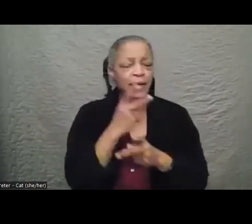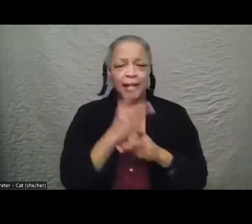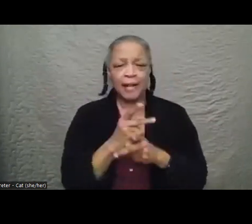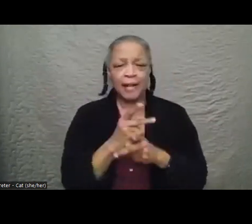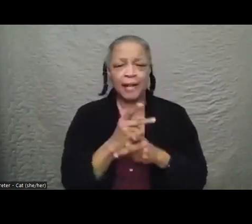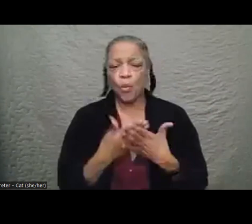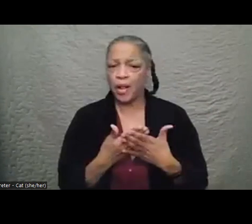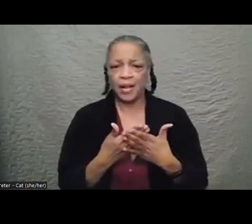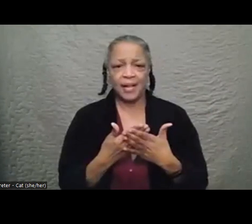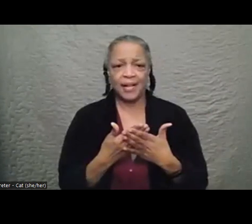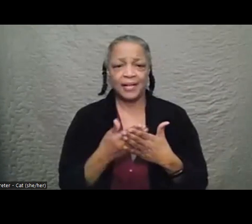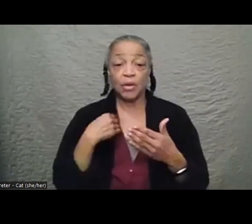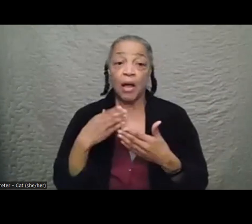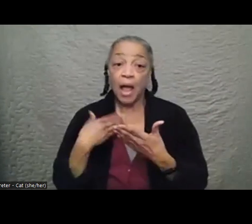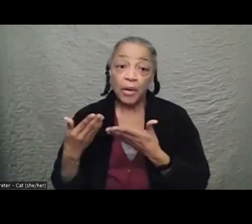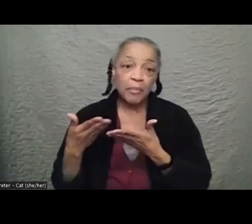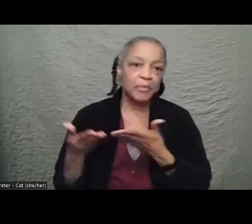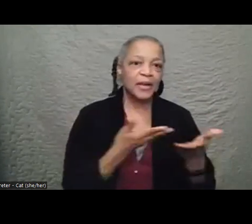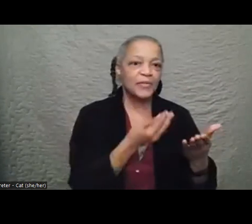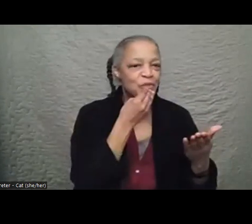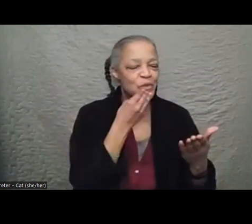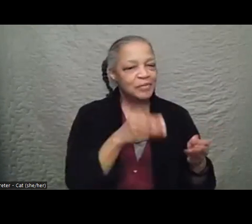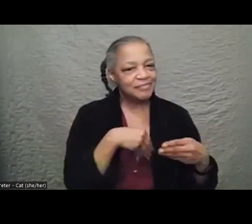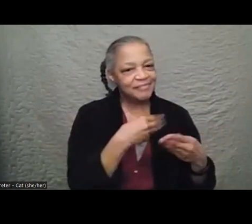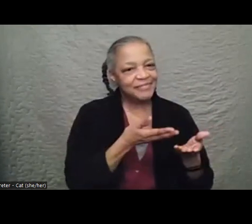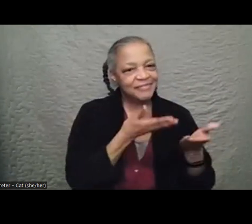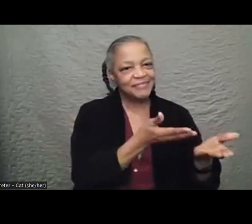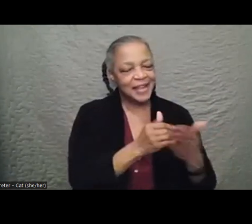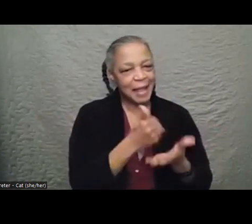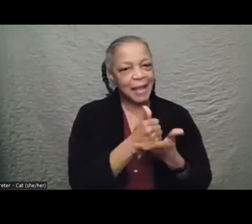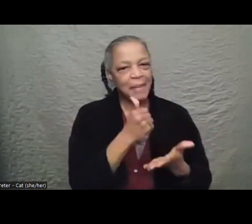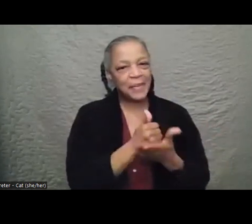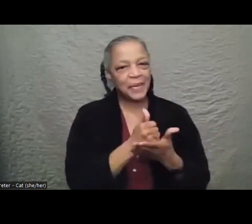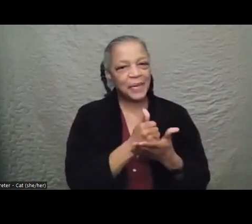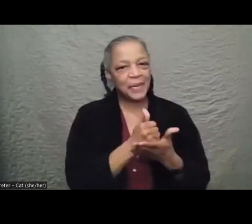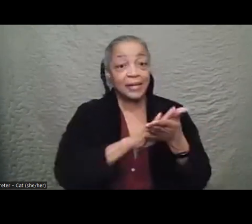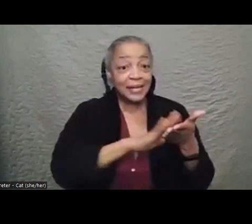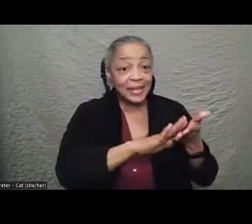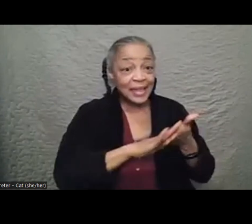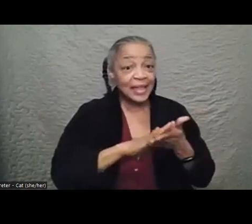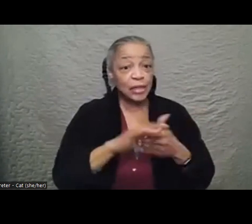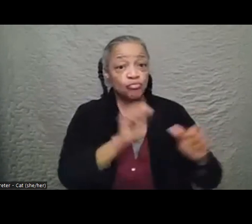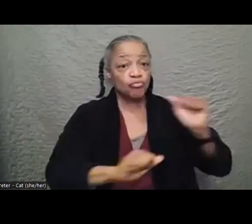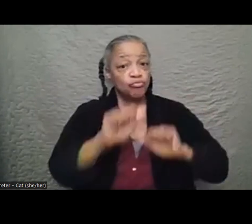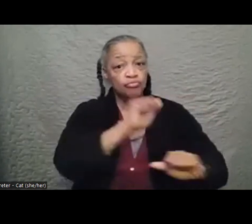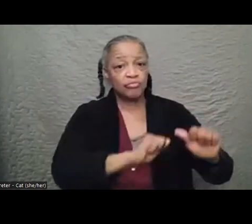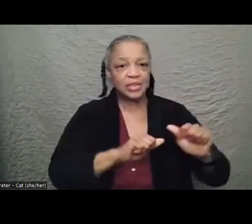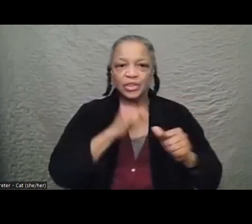I will take her food and help her get cleaned . She did not trust many of the employees